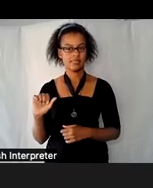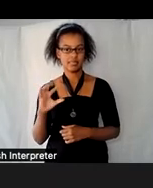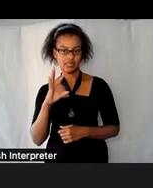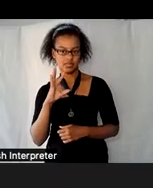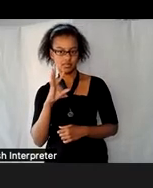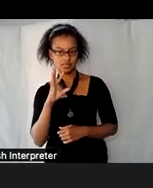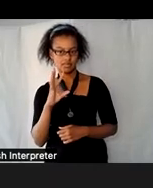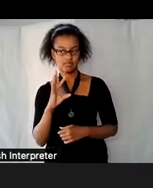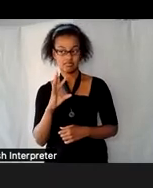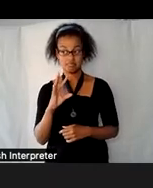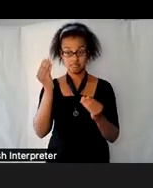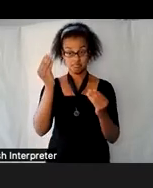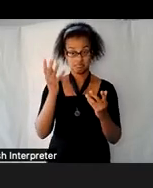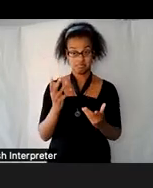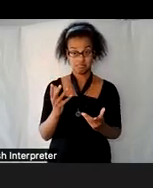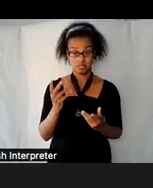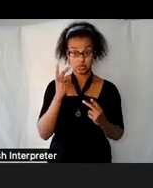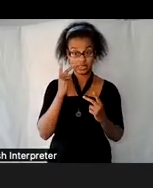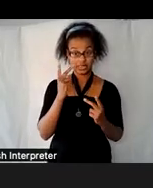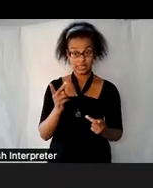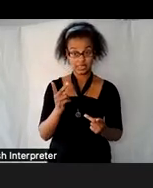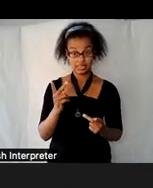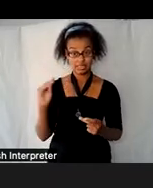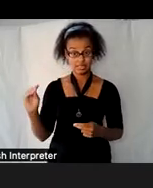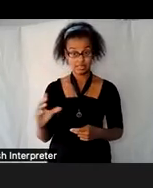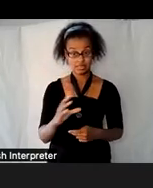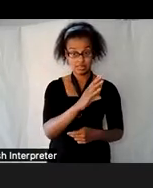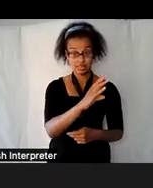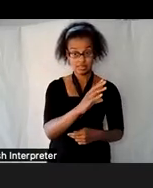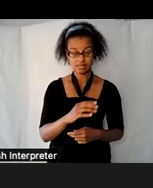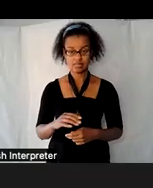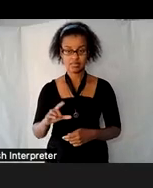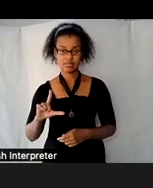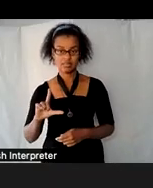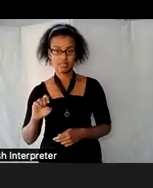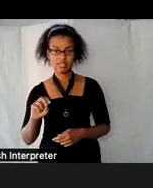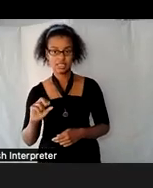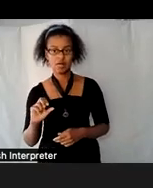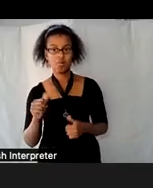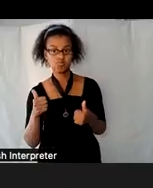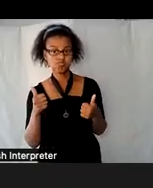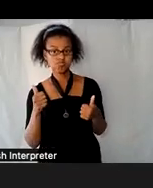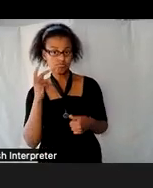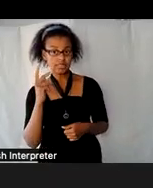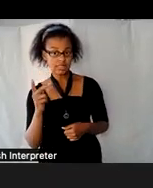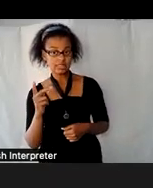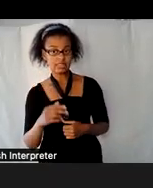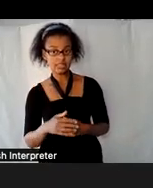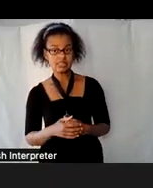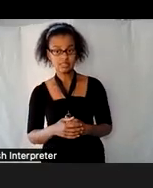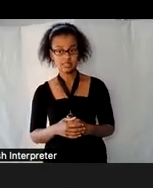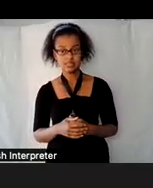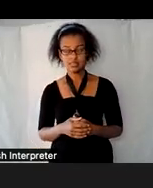We can see the screen. Yeah.